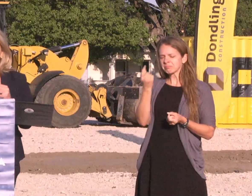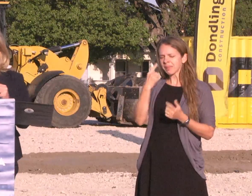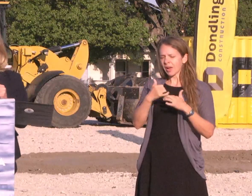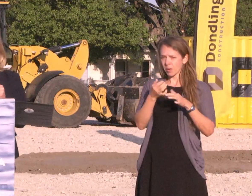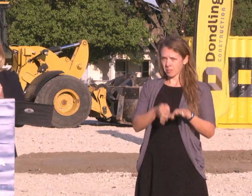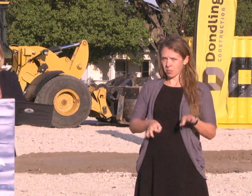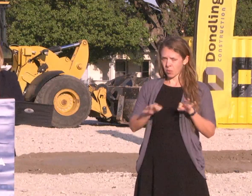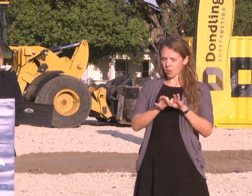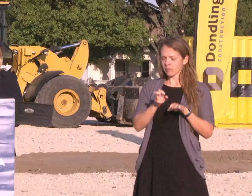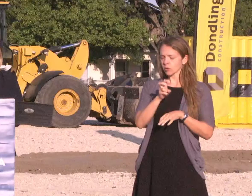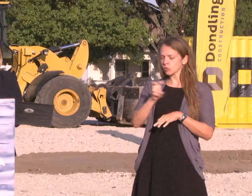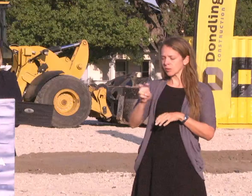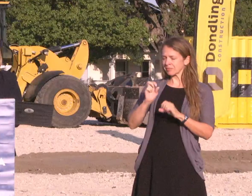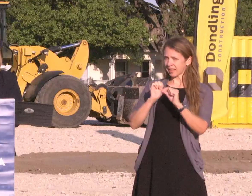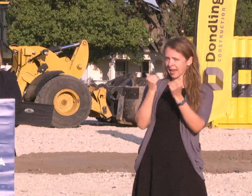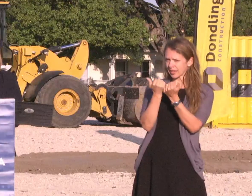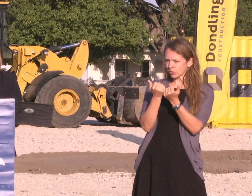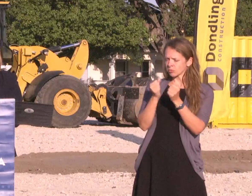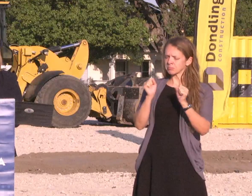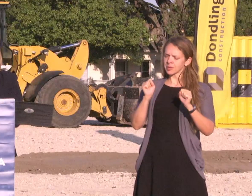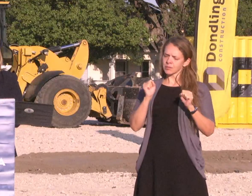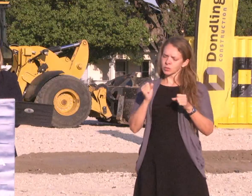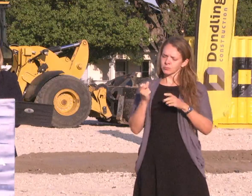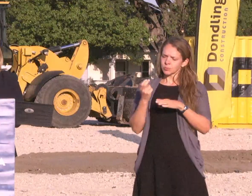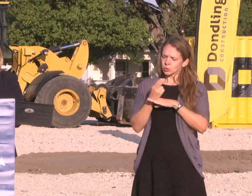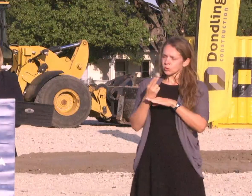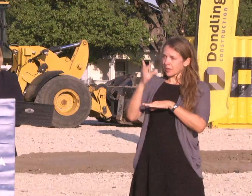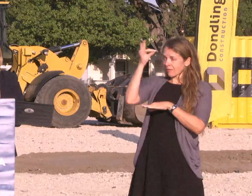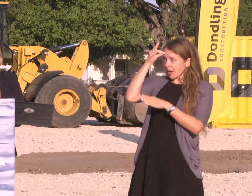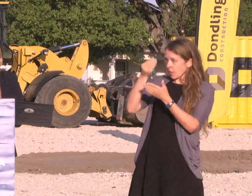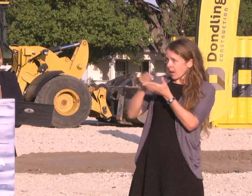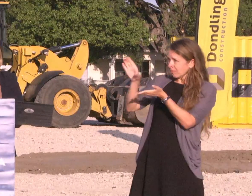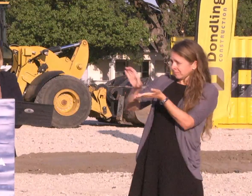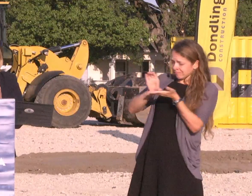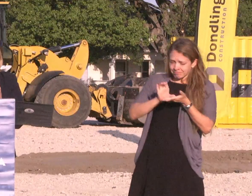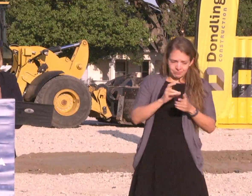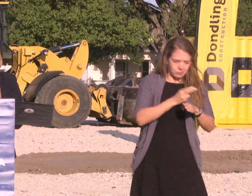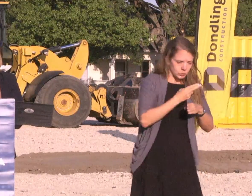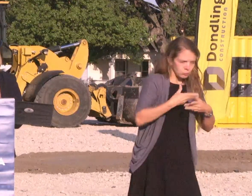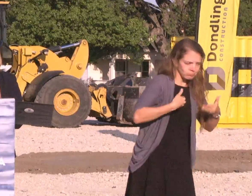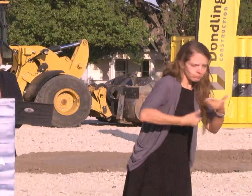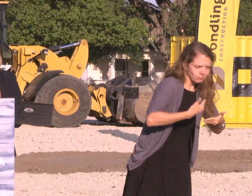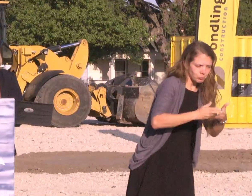Transit agents gencies to be able to leverage federal dollars to make projects like this happen